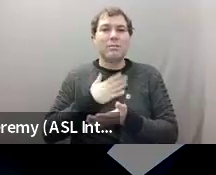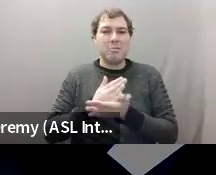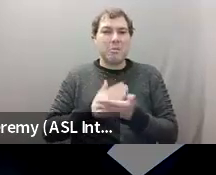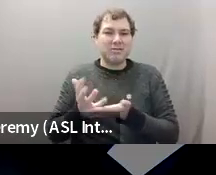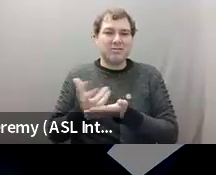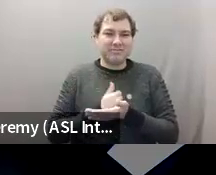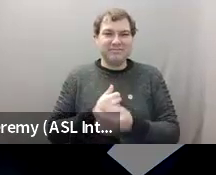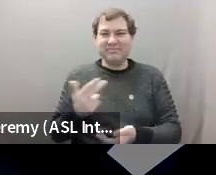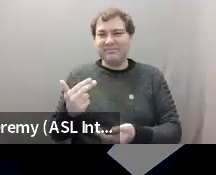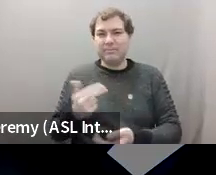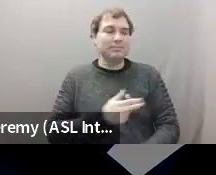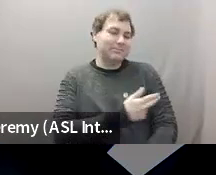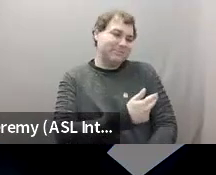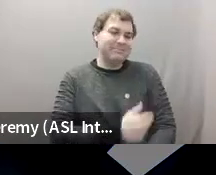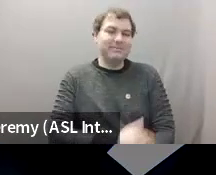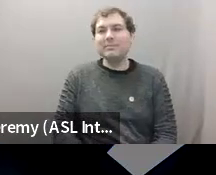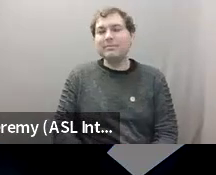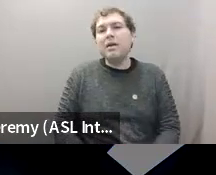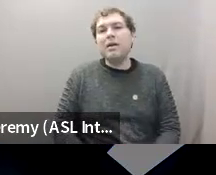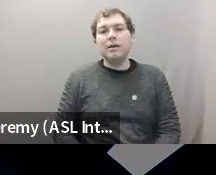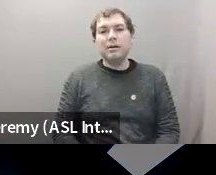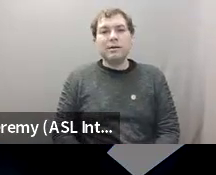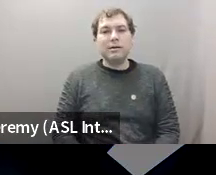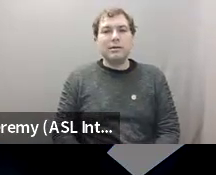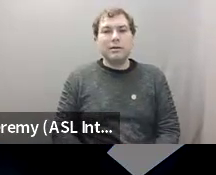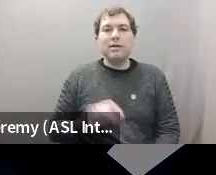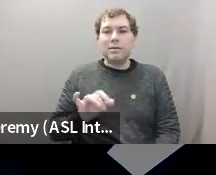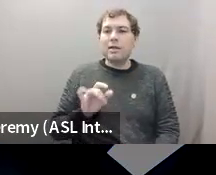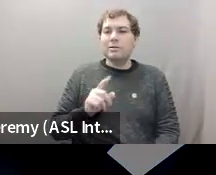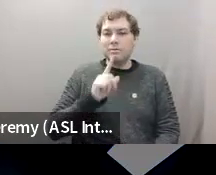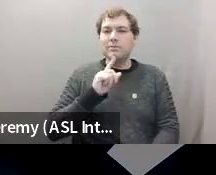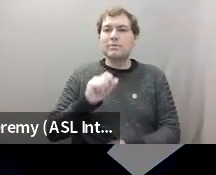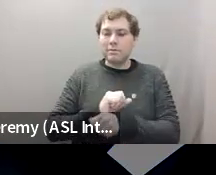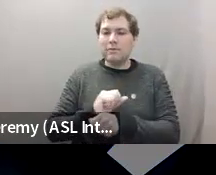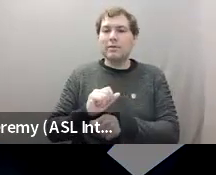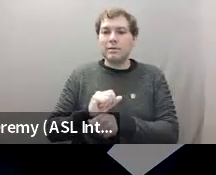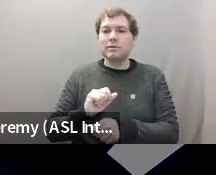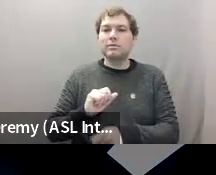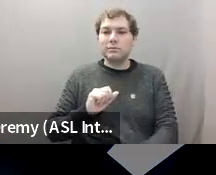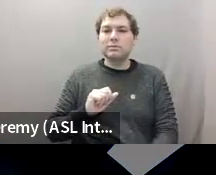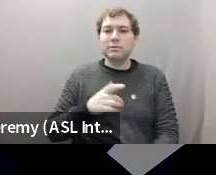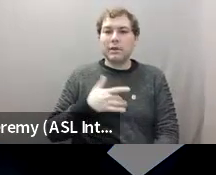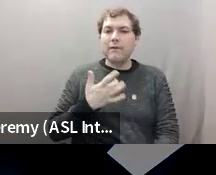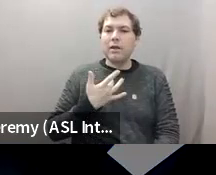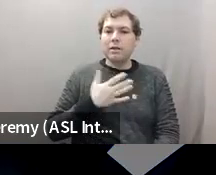james turner: yeah james turner: and it's it has definitely helped me james turner: even grow more.